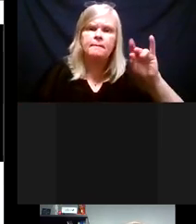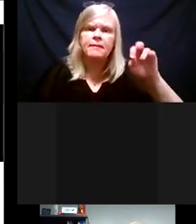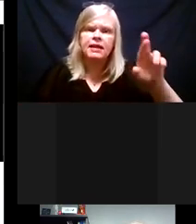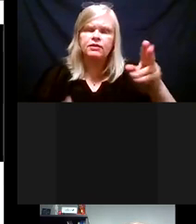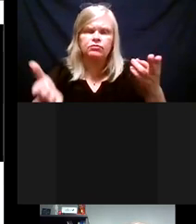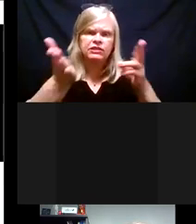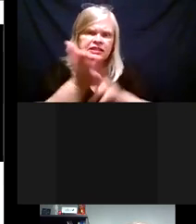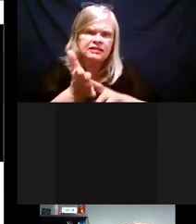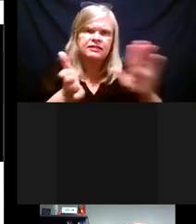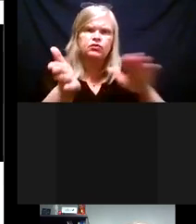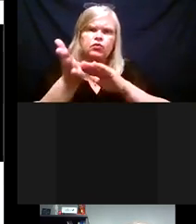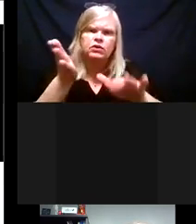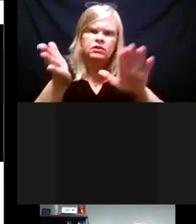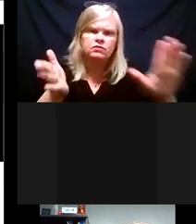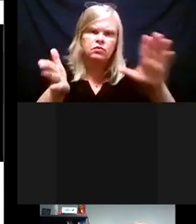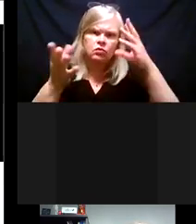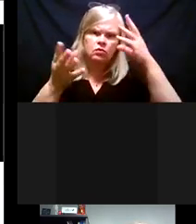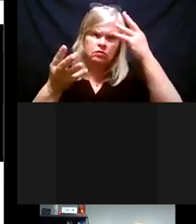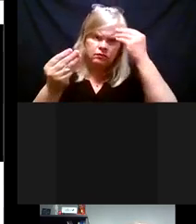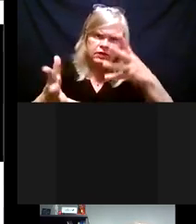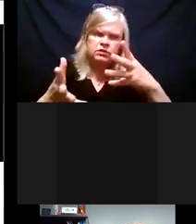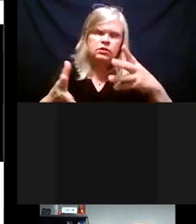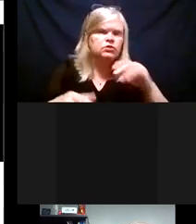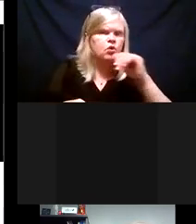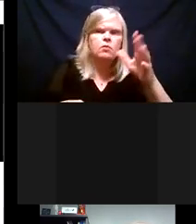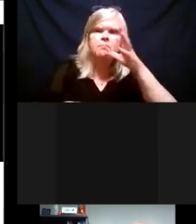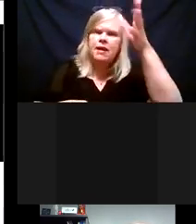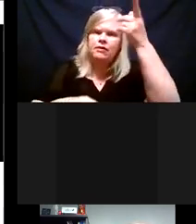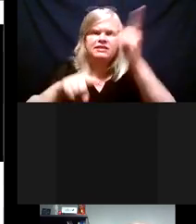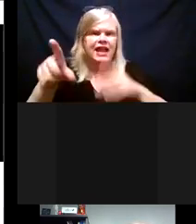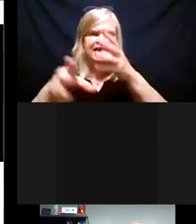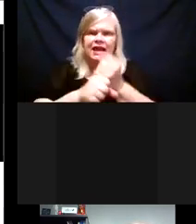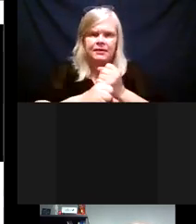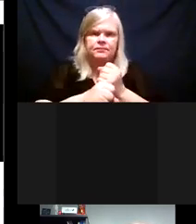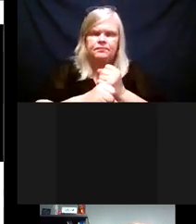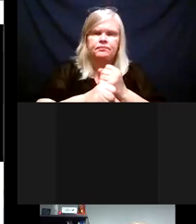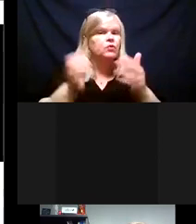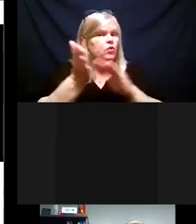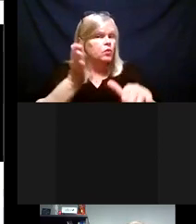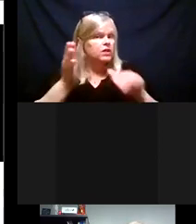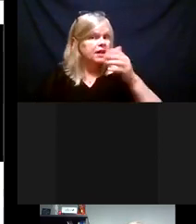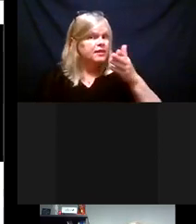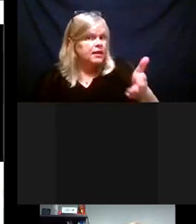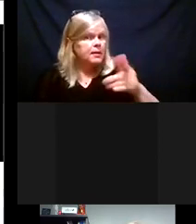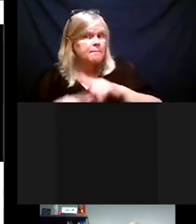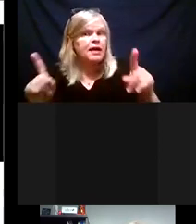INFORMATION TO PREVENT PARENTS FROM GETTING INFORMATION. THE RELEASE ISN'T NEEDED THERE IS BASICALLY IT'S WHEN CAN THE